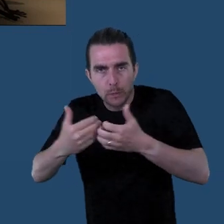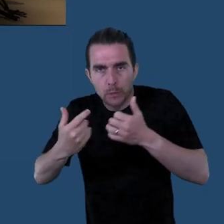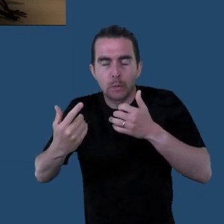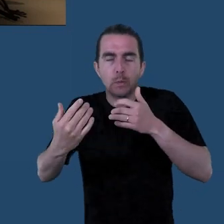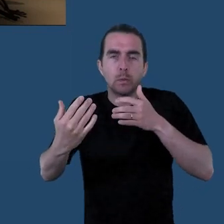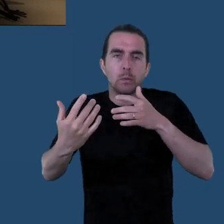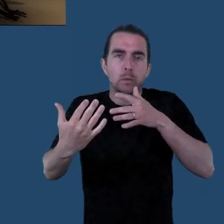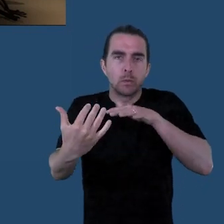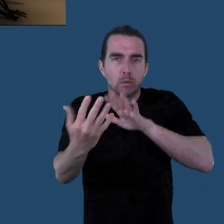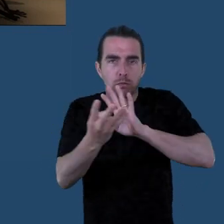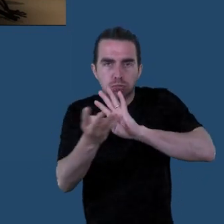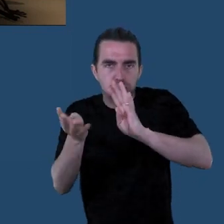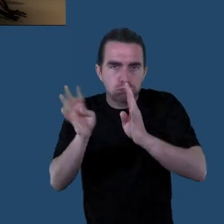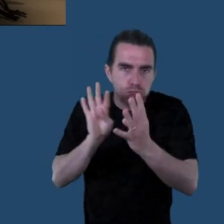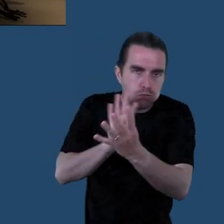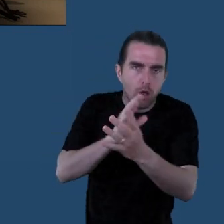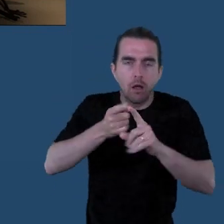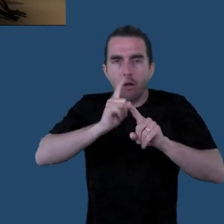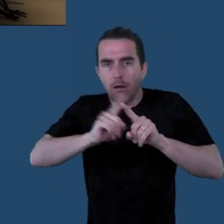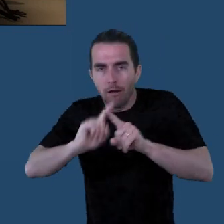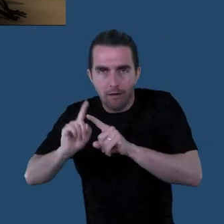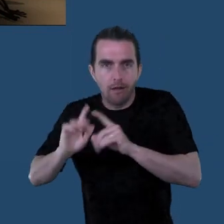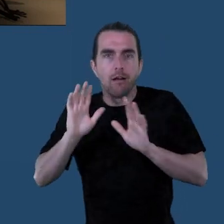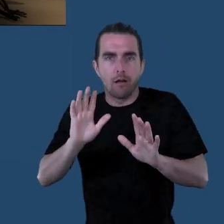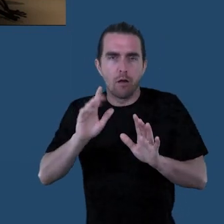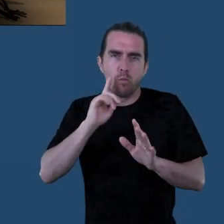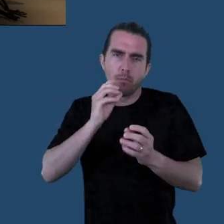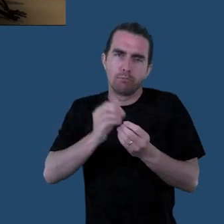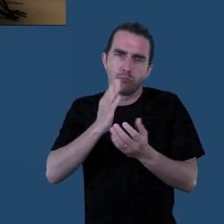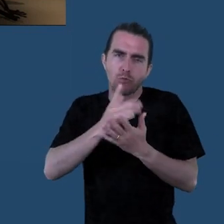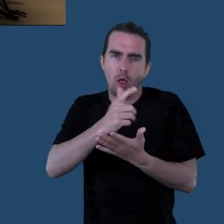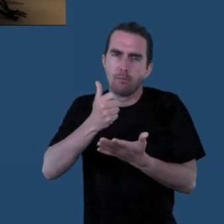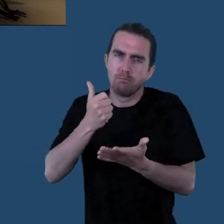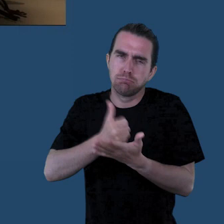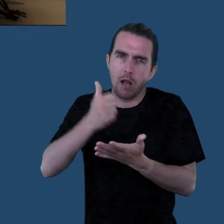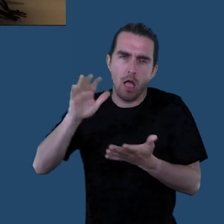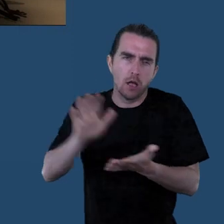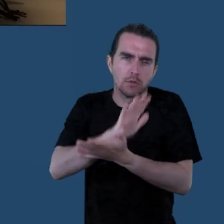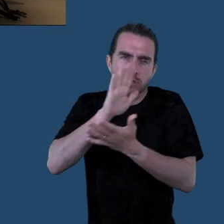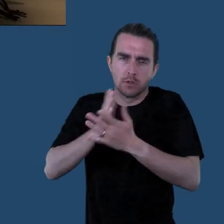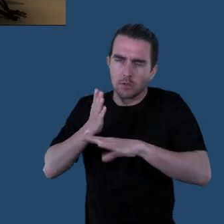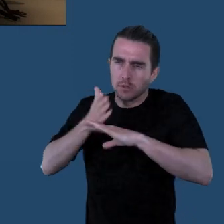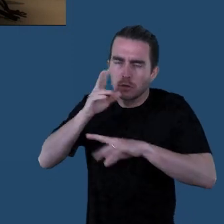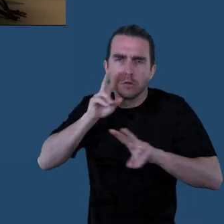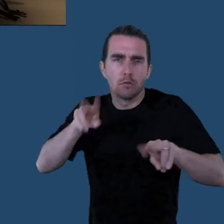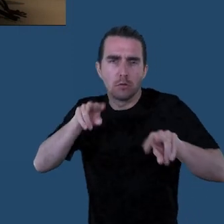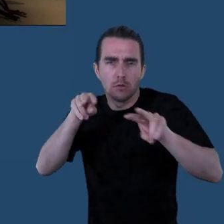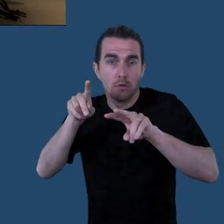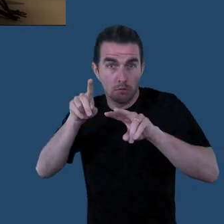to ensure you have a brilliant and a safe visit. But not all of us can make it to the museum,